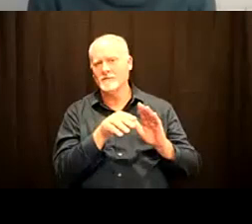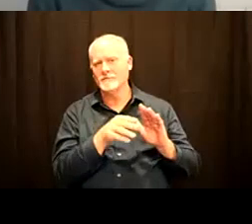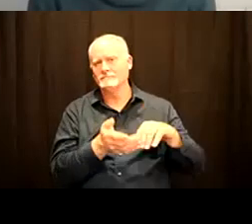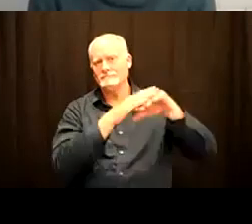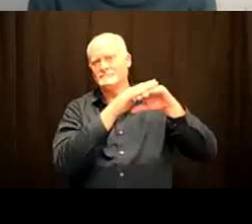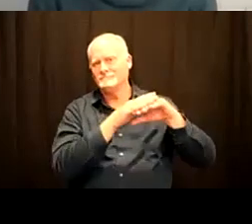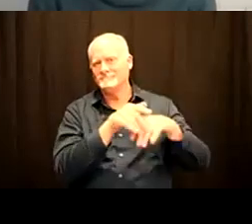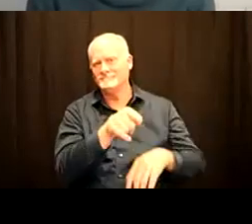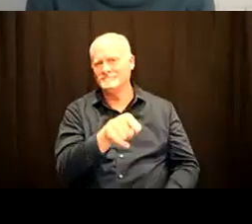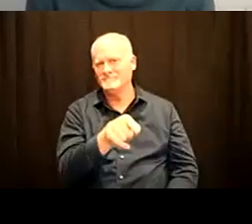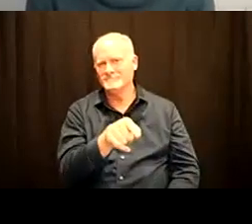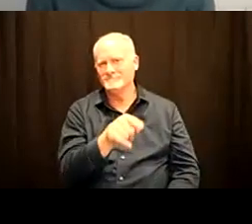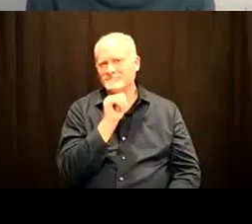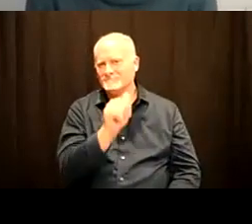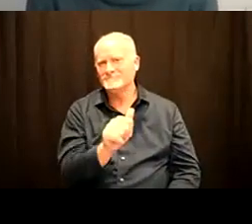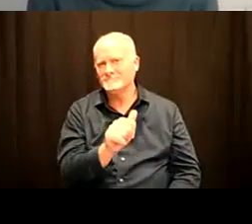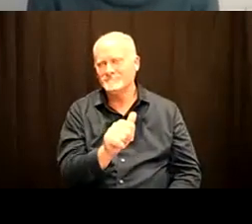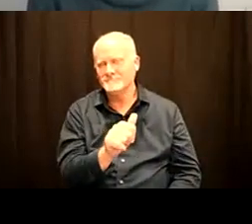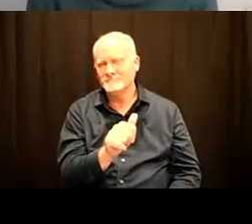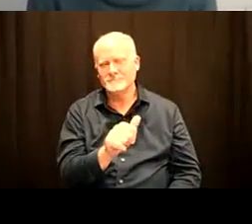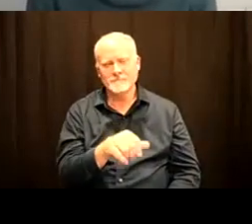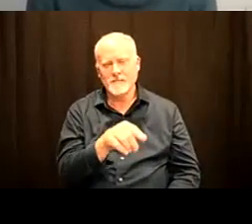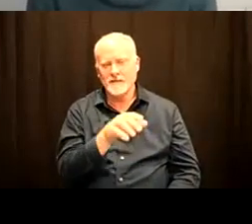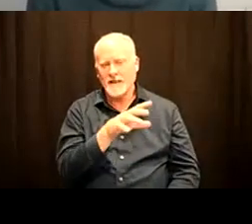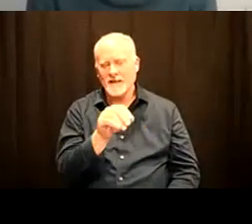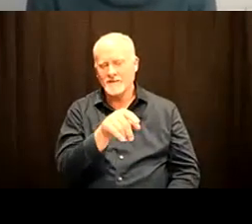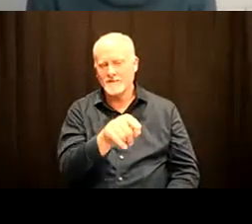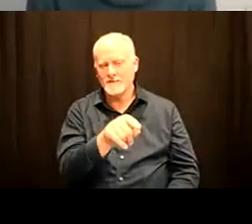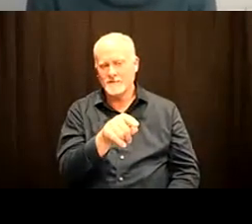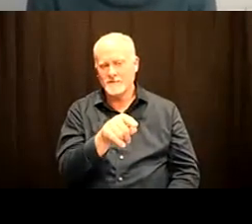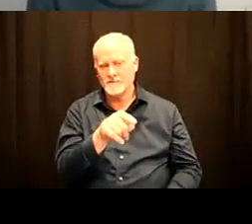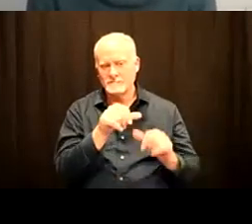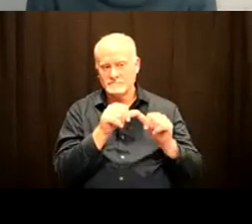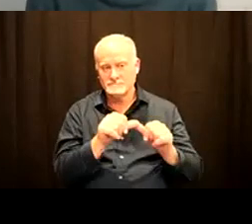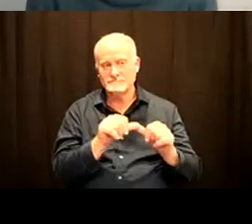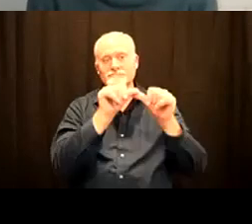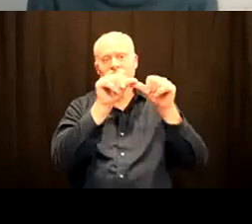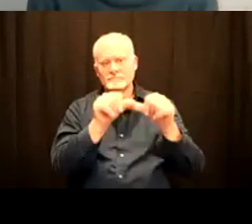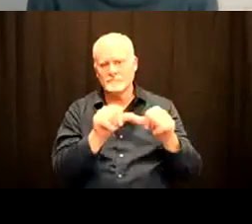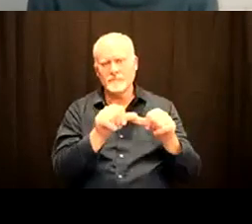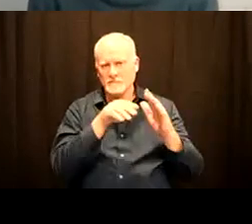the blip up of the cases nor did the cases stay at a sustained high level this means that there